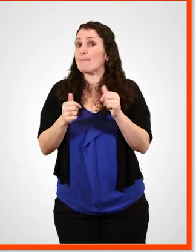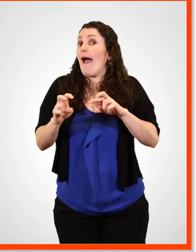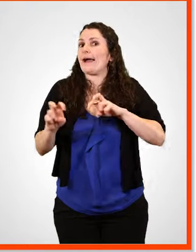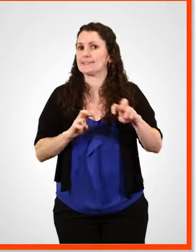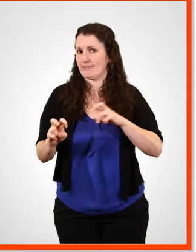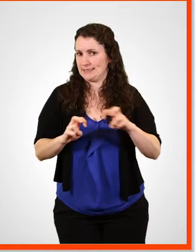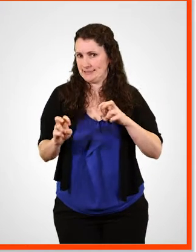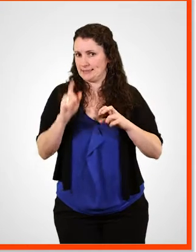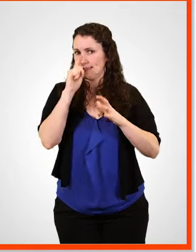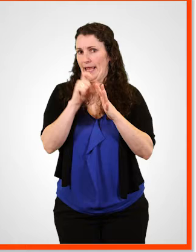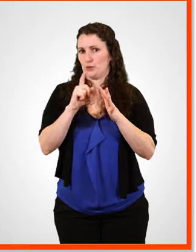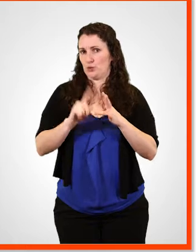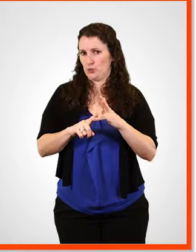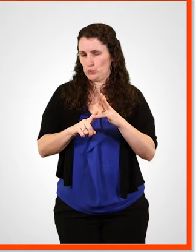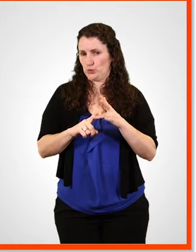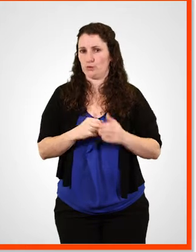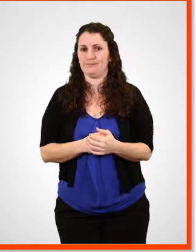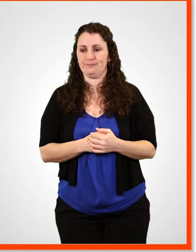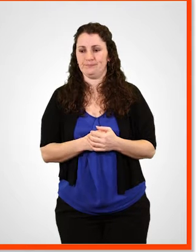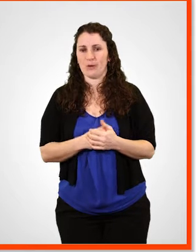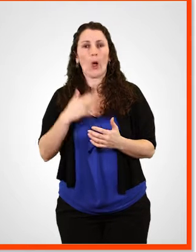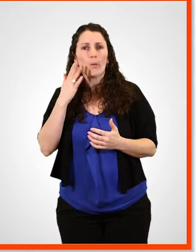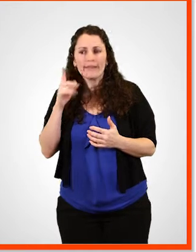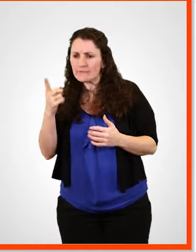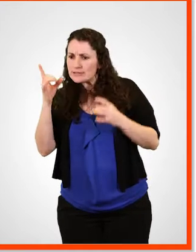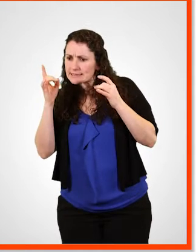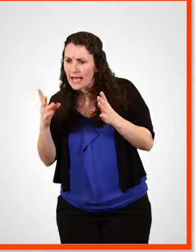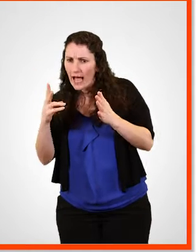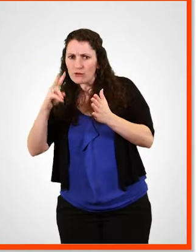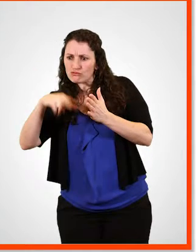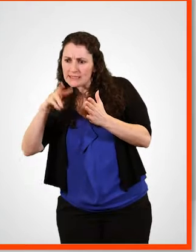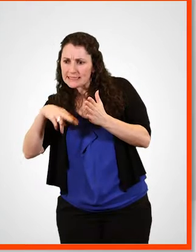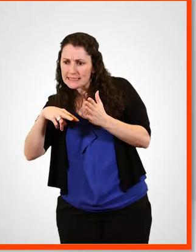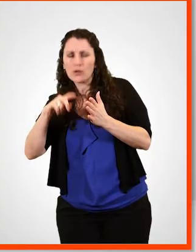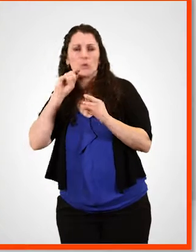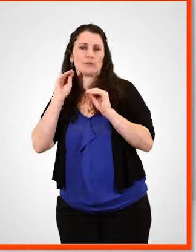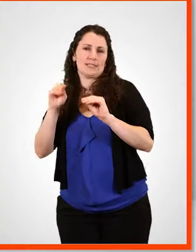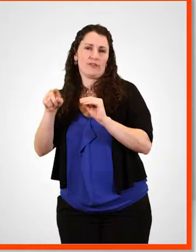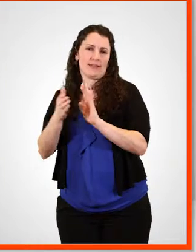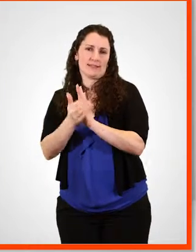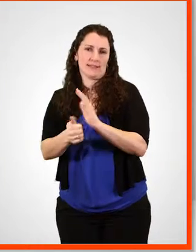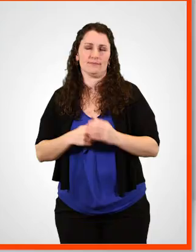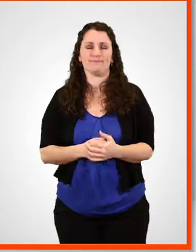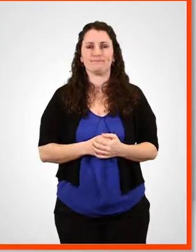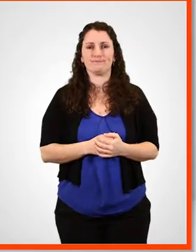that we often directly teach as children are beginning formal reading instruction. An interesting thing to point out